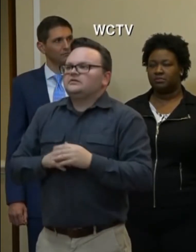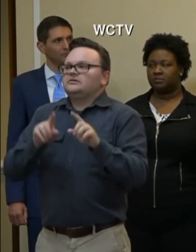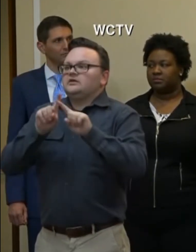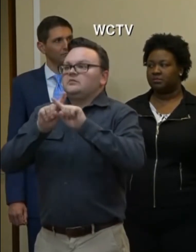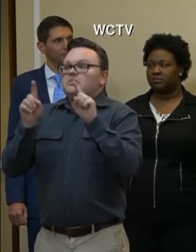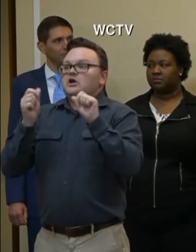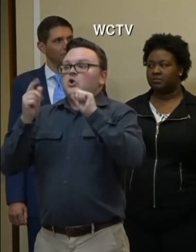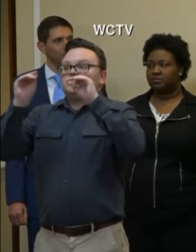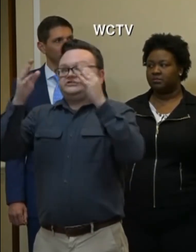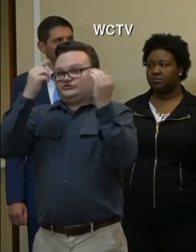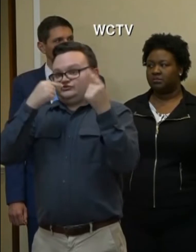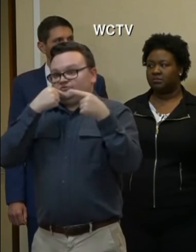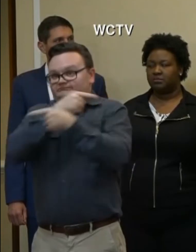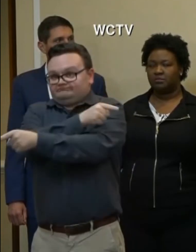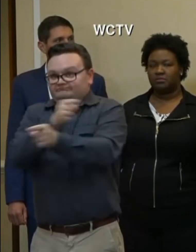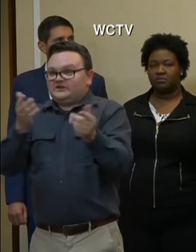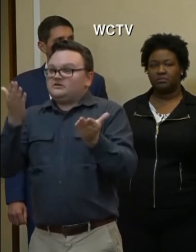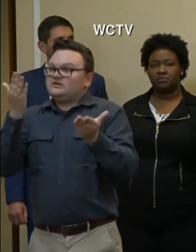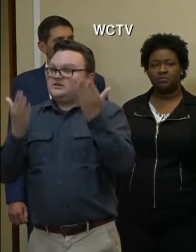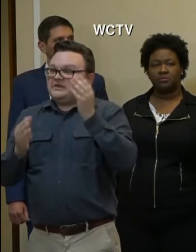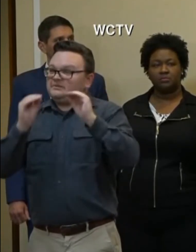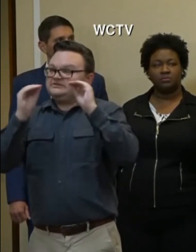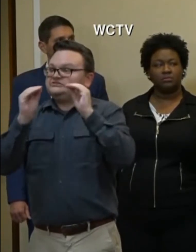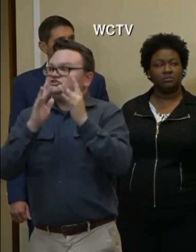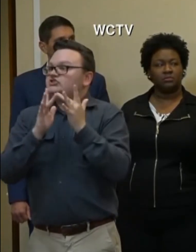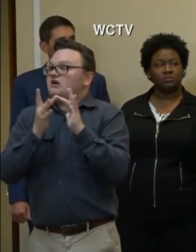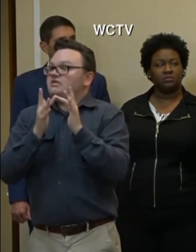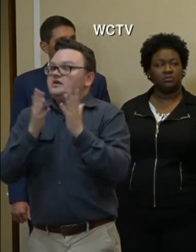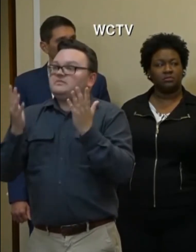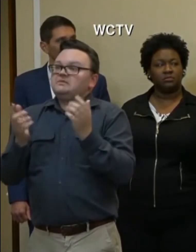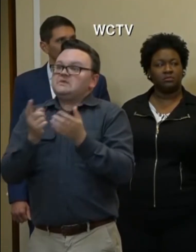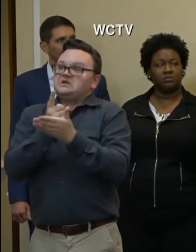and and maybe that means a couple weeks and who knows maybe it looks better but